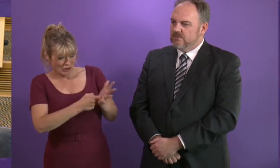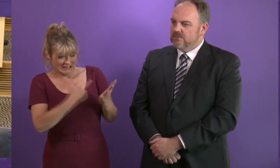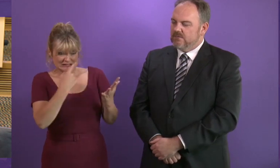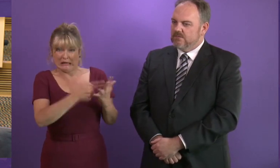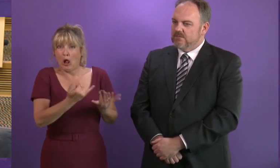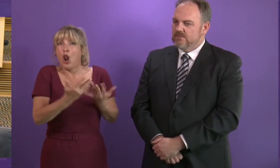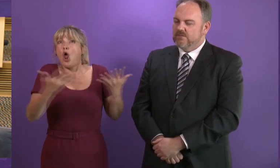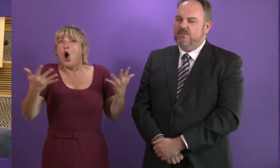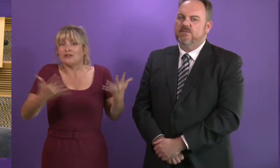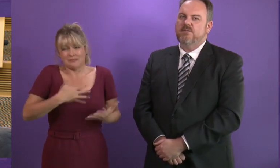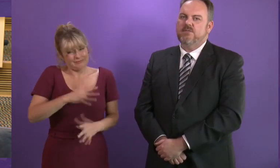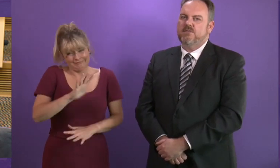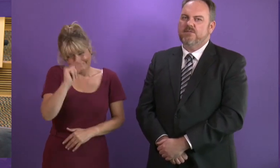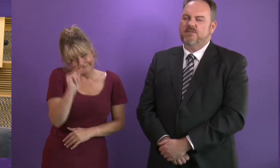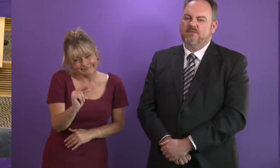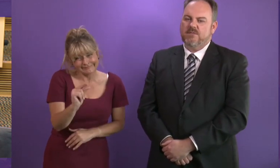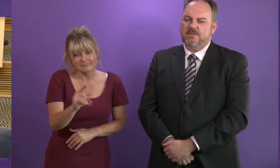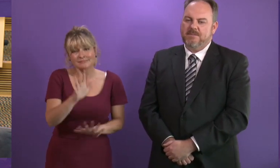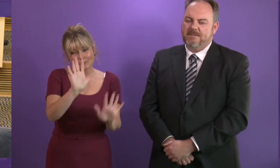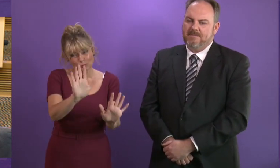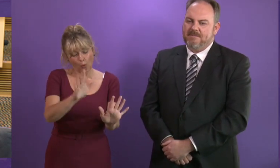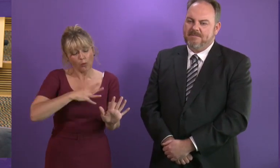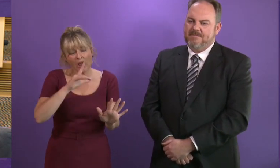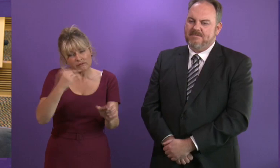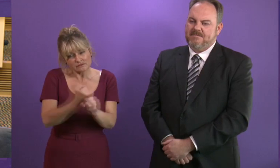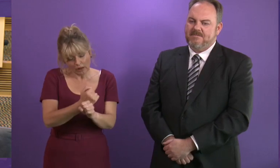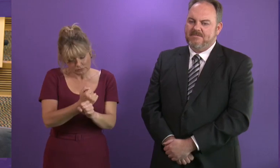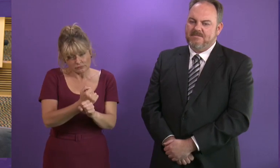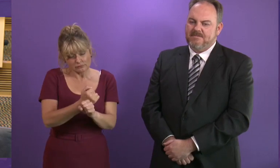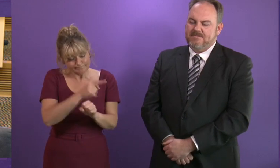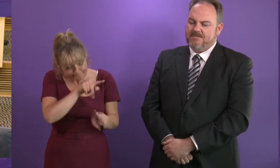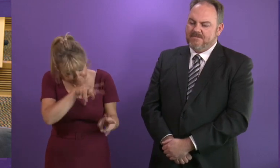We have taken action to ensure that changes that were required are being made. We will